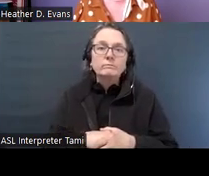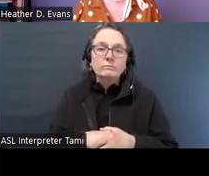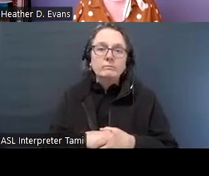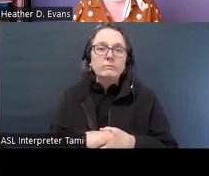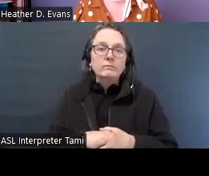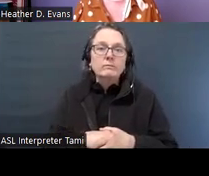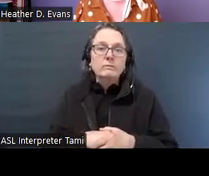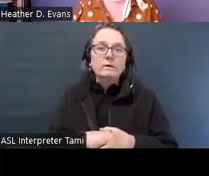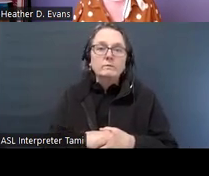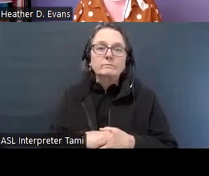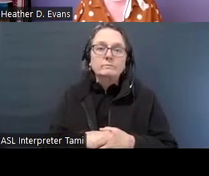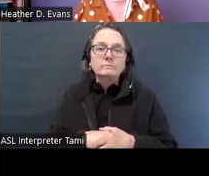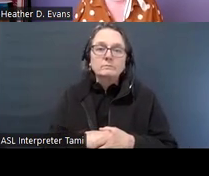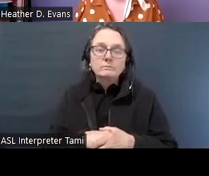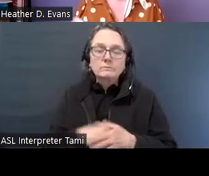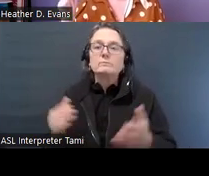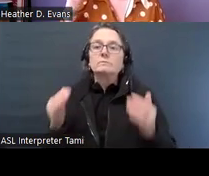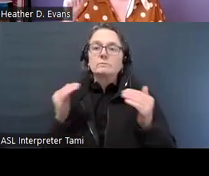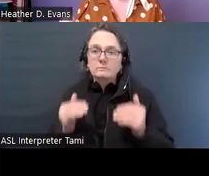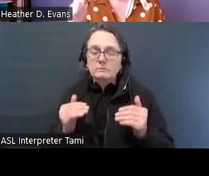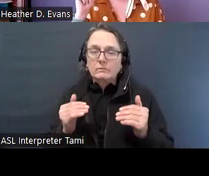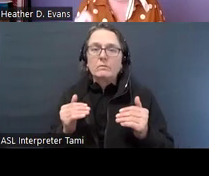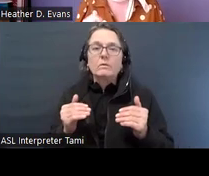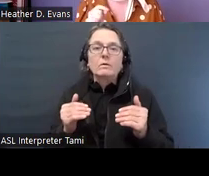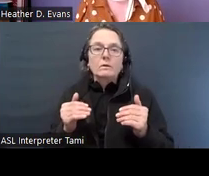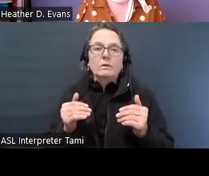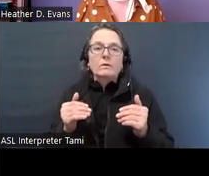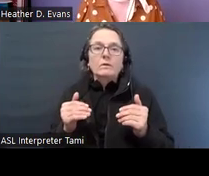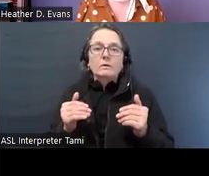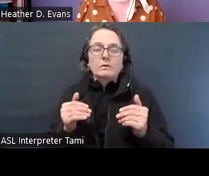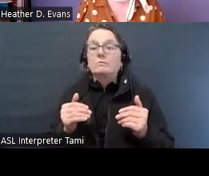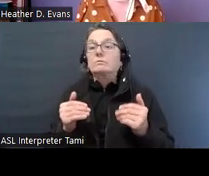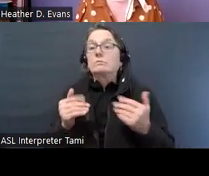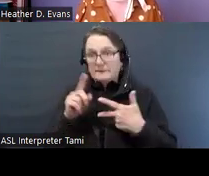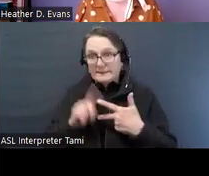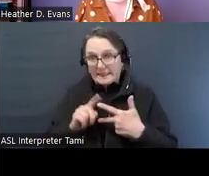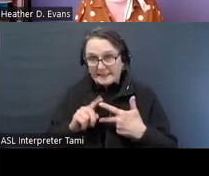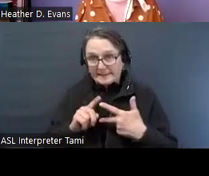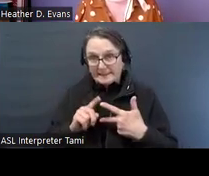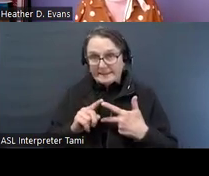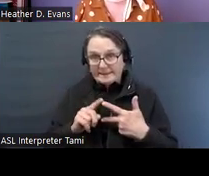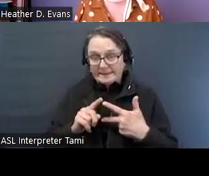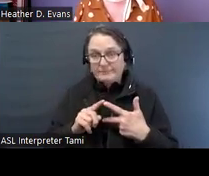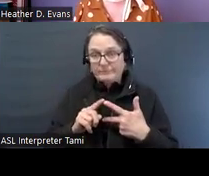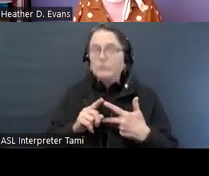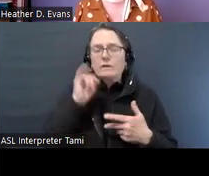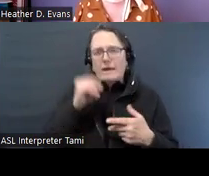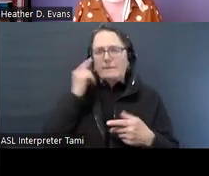So next, we suggest start and end each visit with what we call an access check-in,